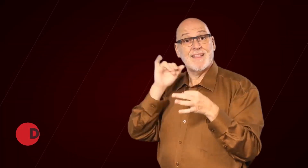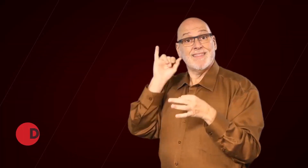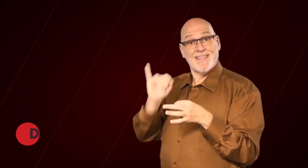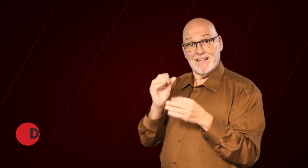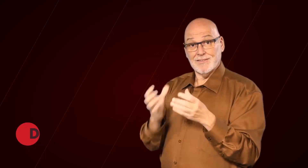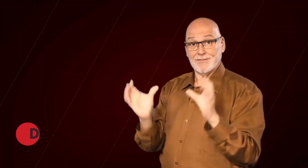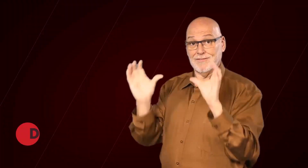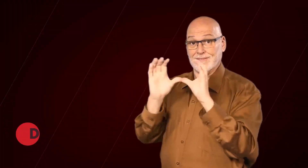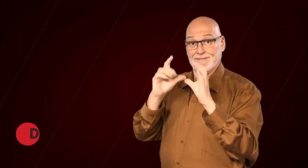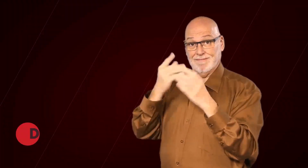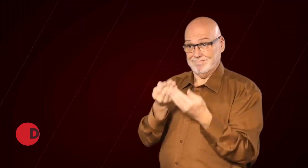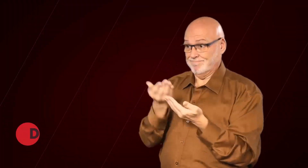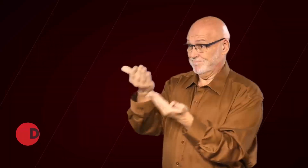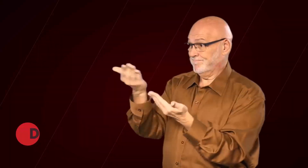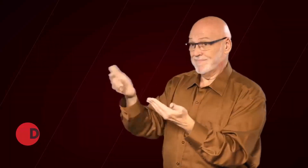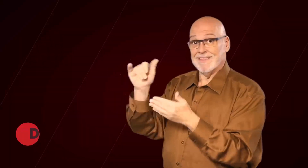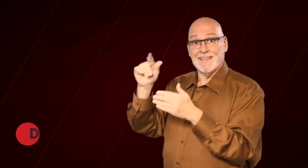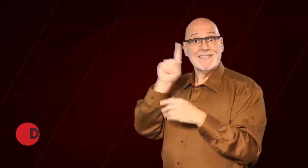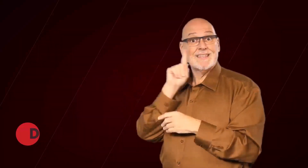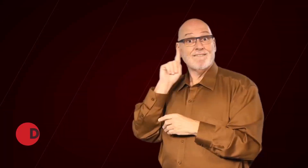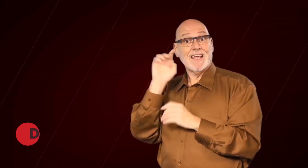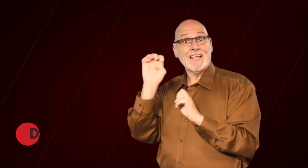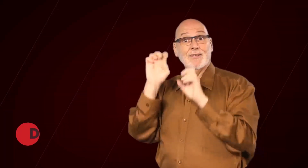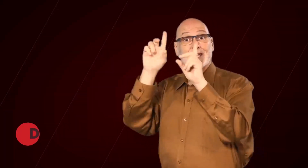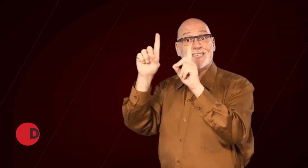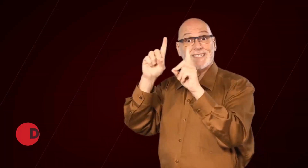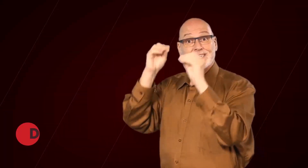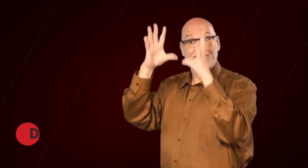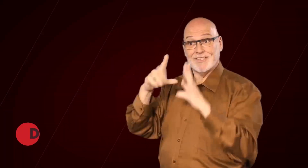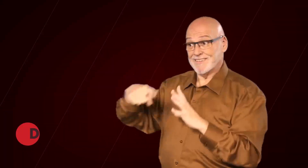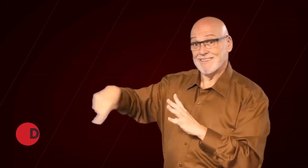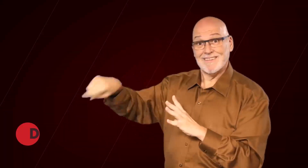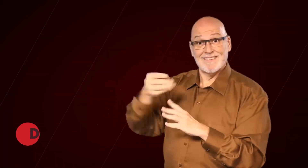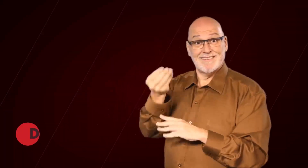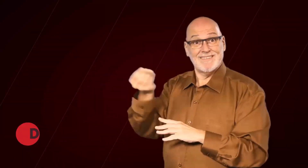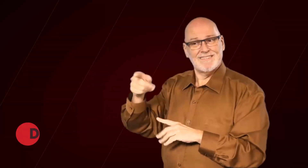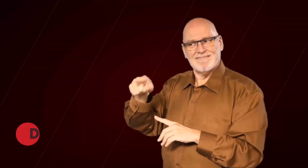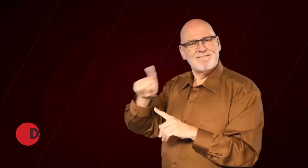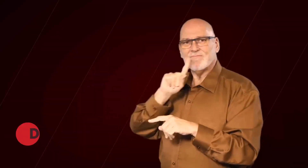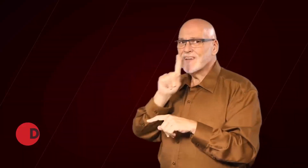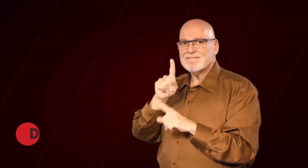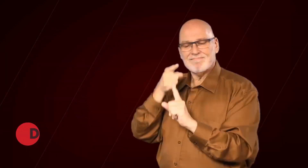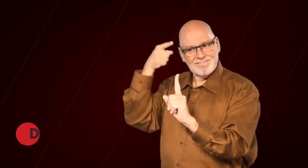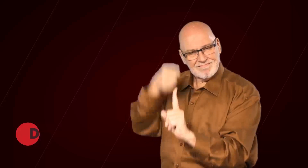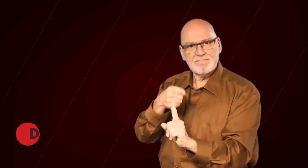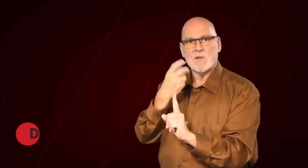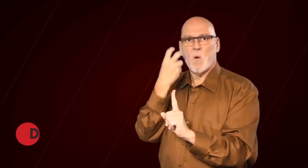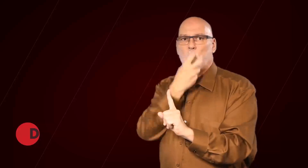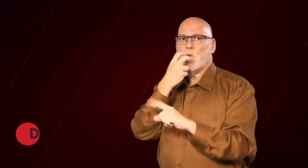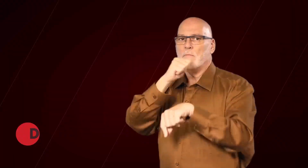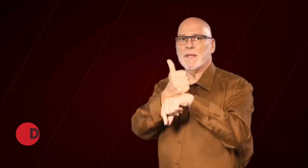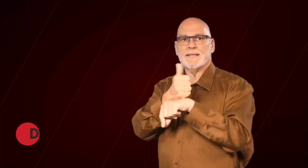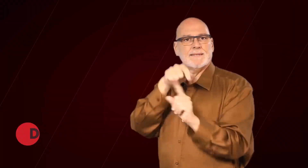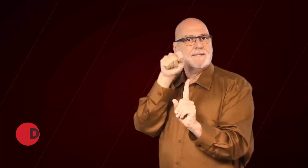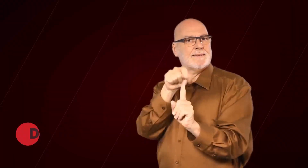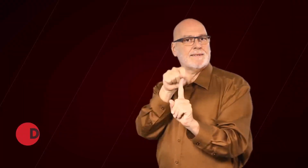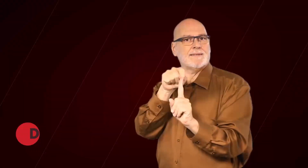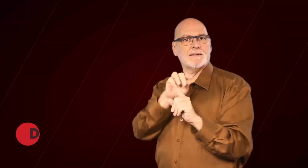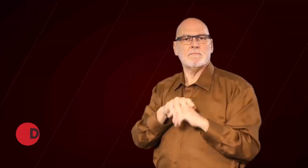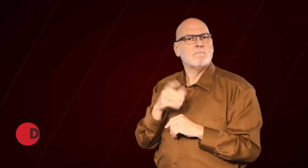the only certifying body for Deaf Education teachers is oral-based.